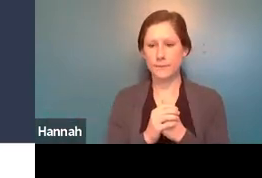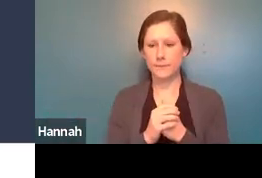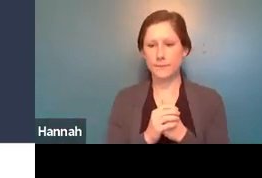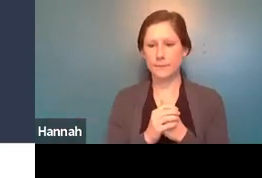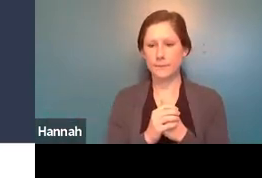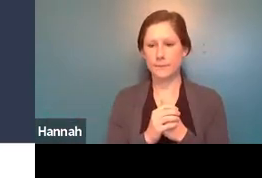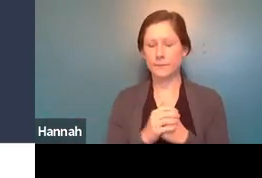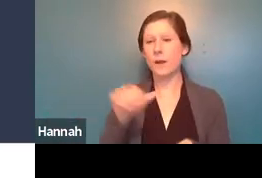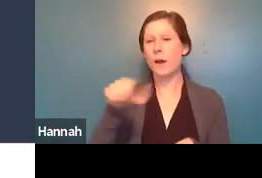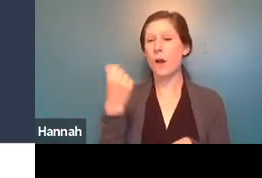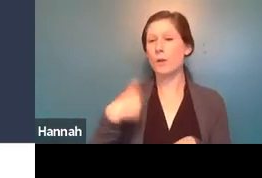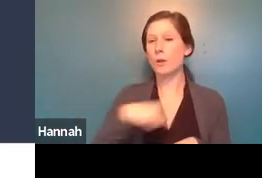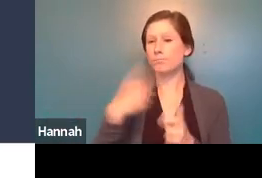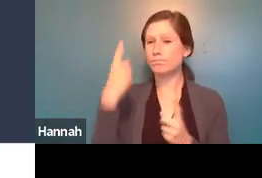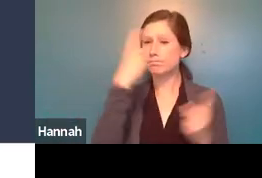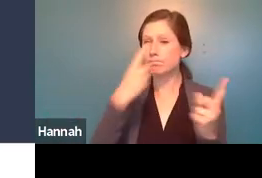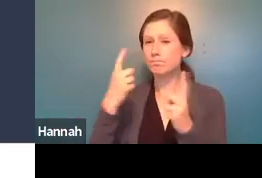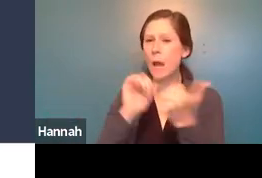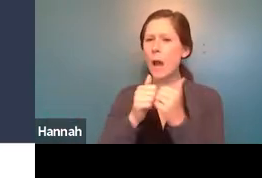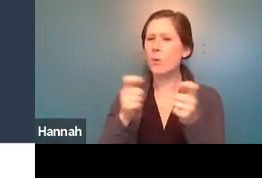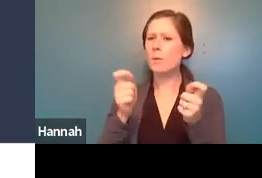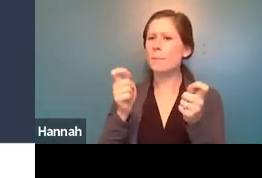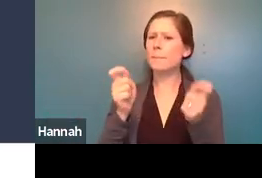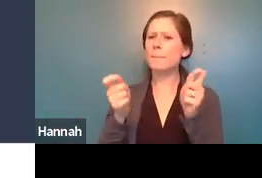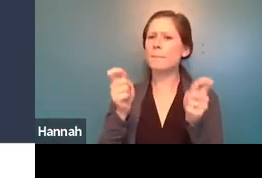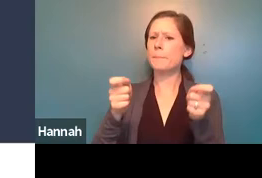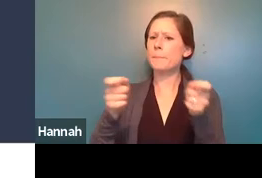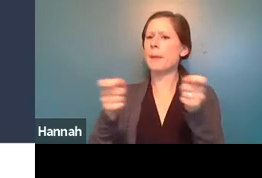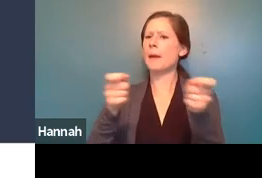how to manage expectations for what the park will be back like